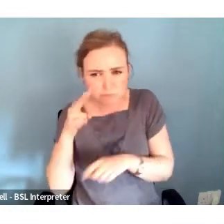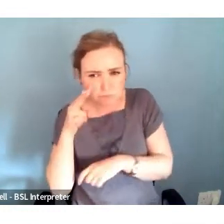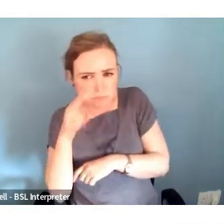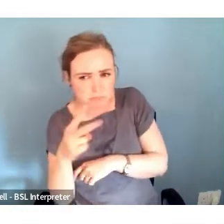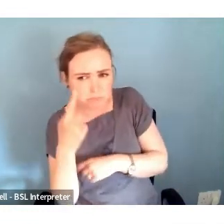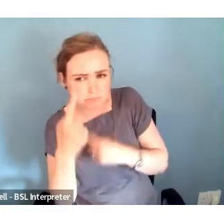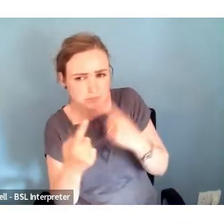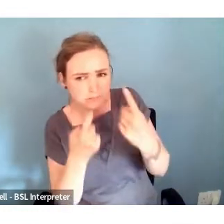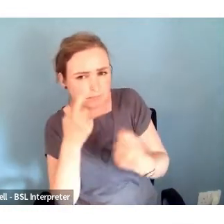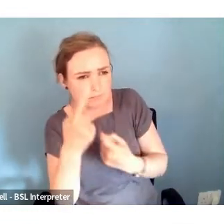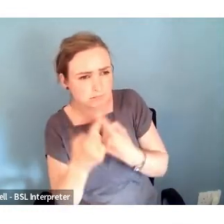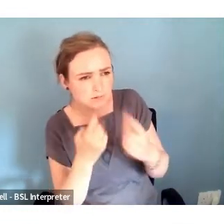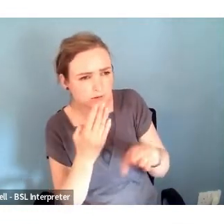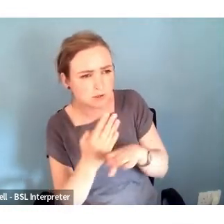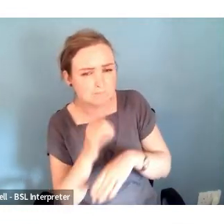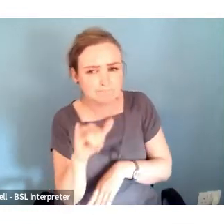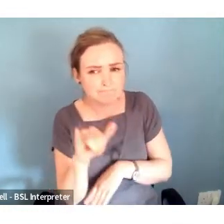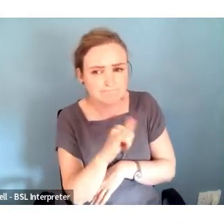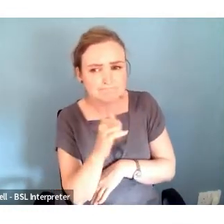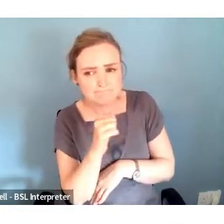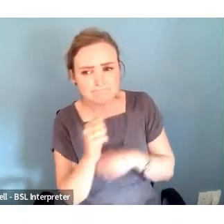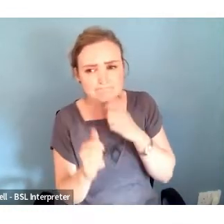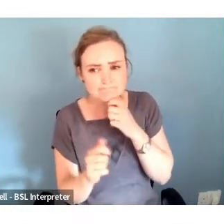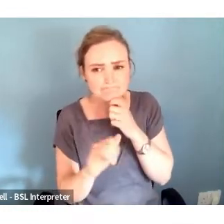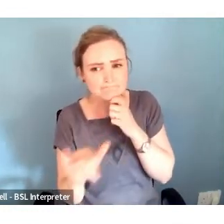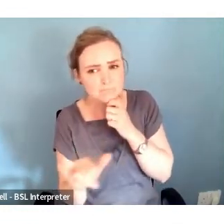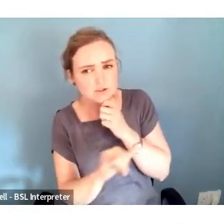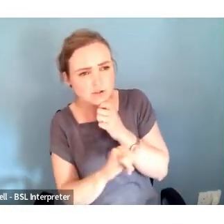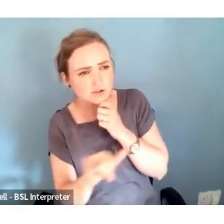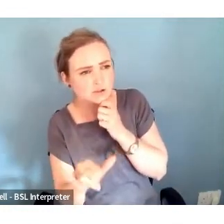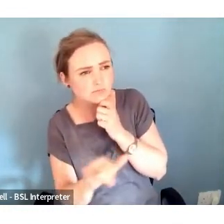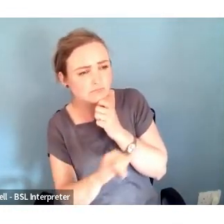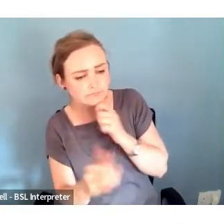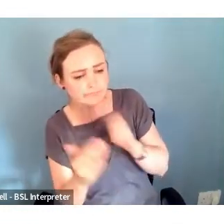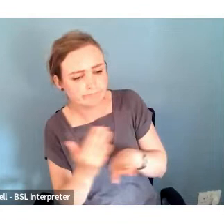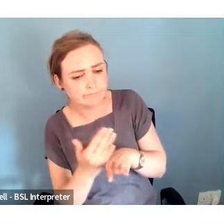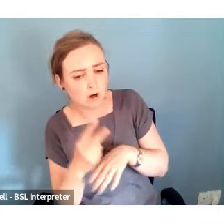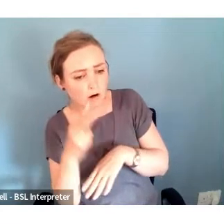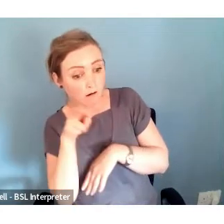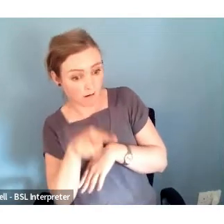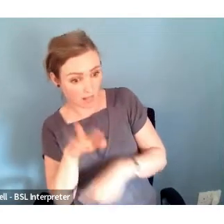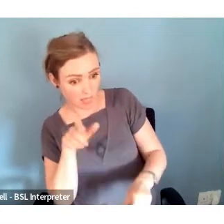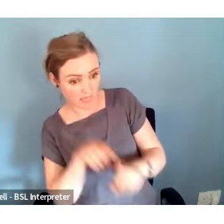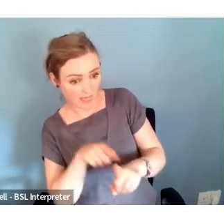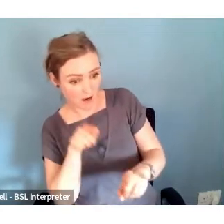s to apply forks often if you see that flexibility working is encouraged, hybrid or remote working is